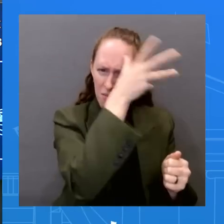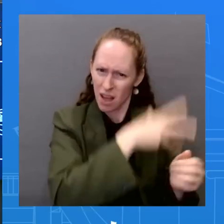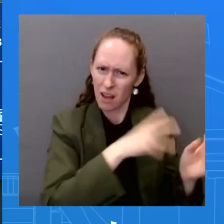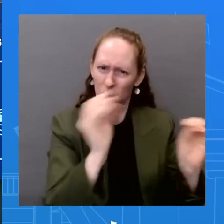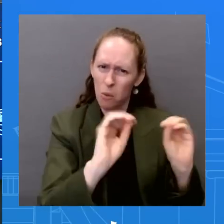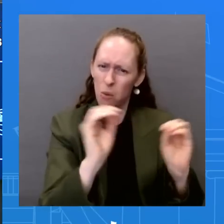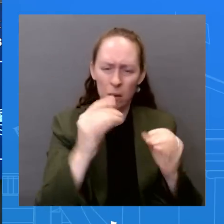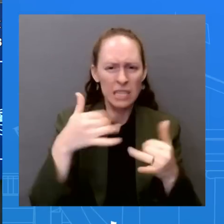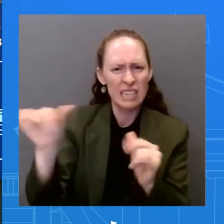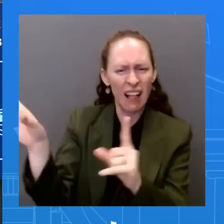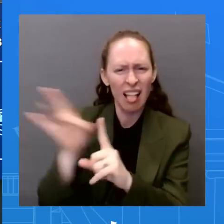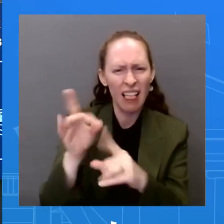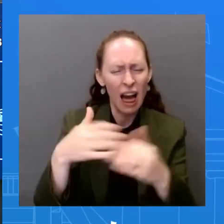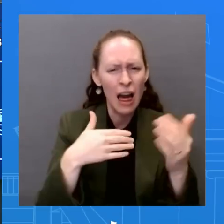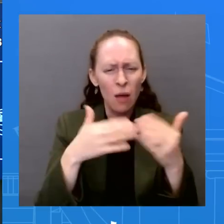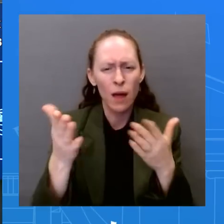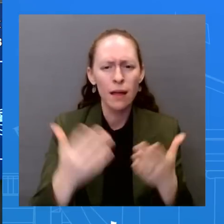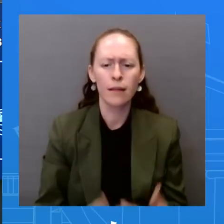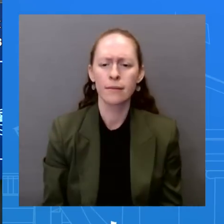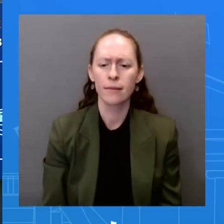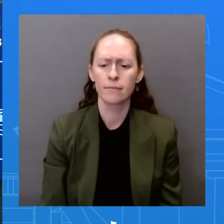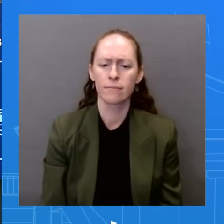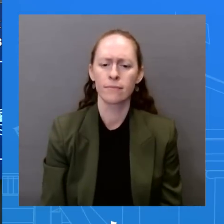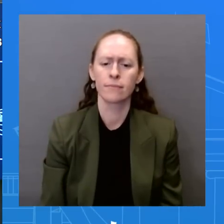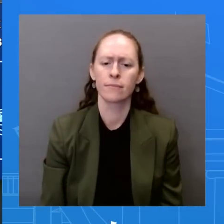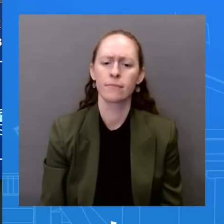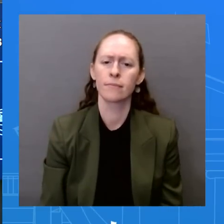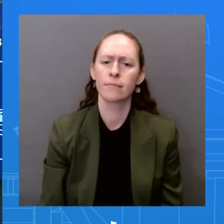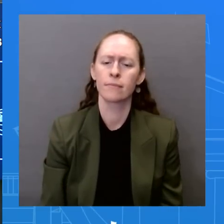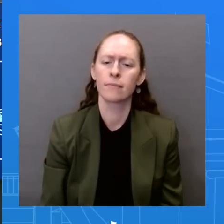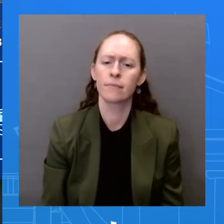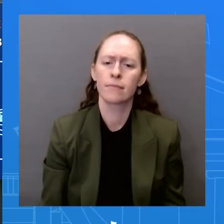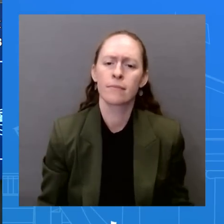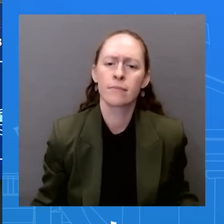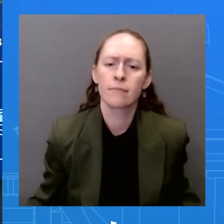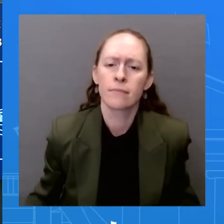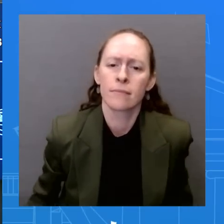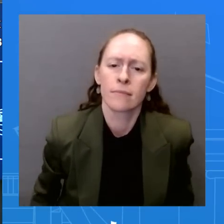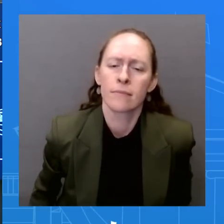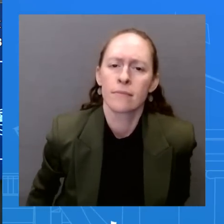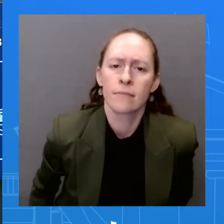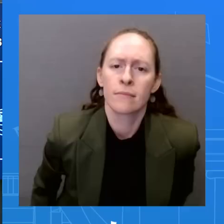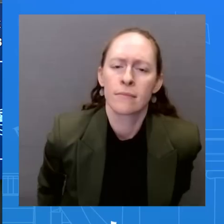And also, it represents other mechanisms of transmission that may not be sex but could be other close contacts,